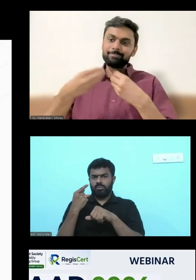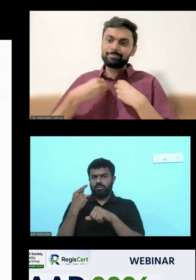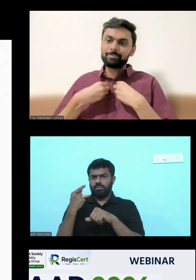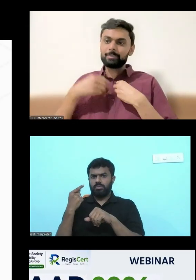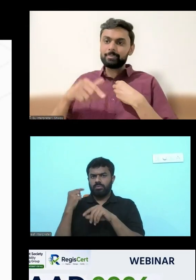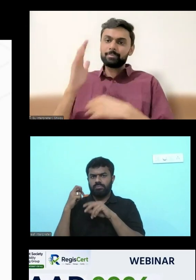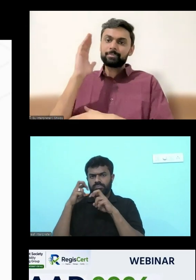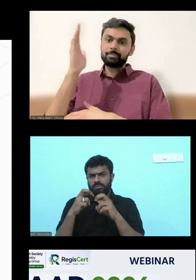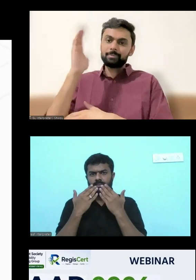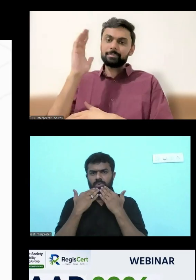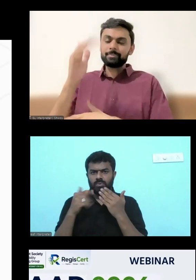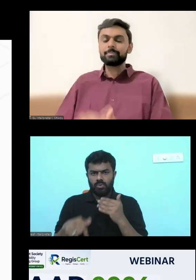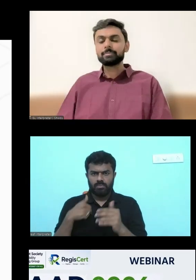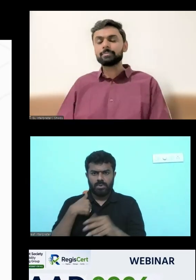to present my topic.